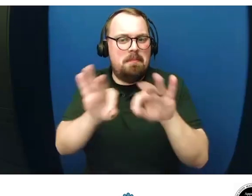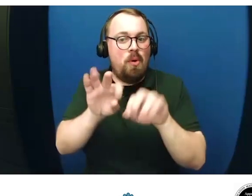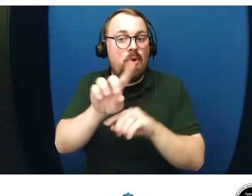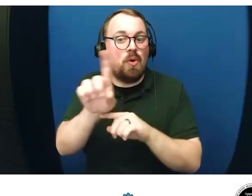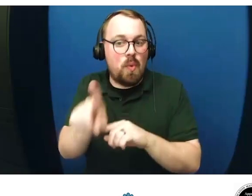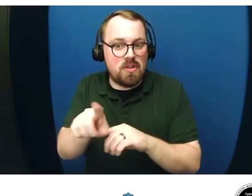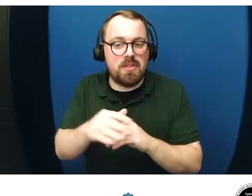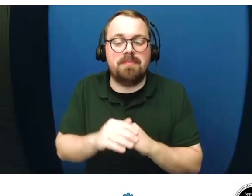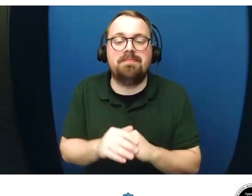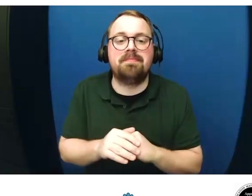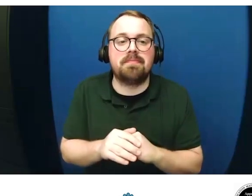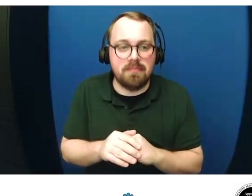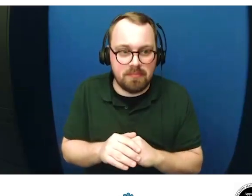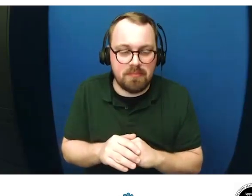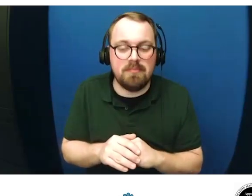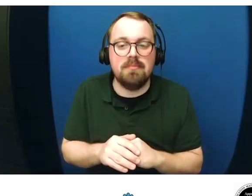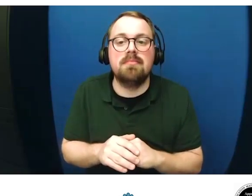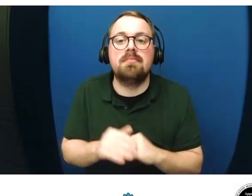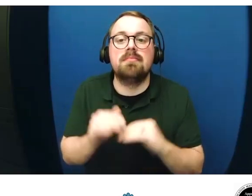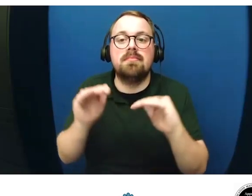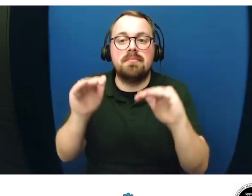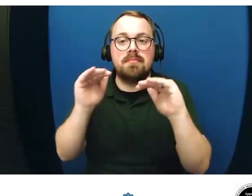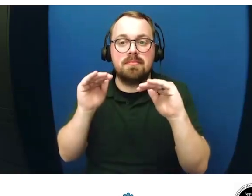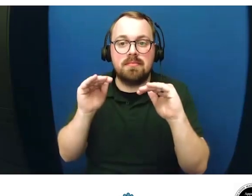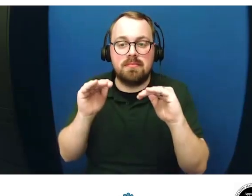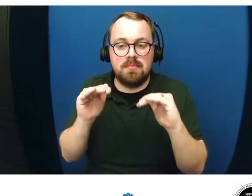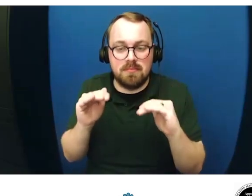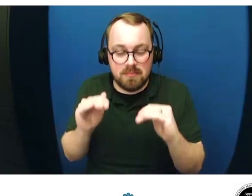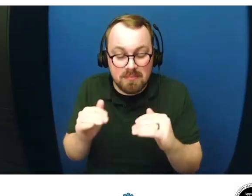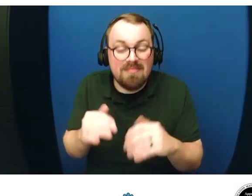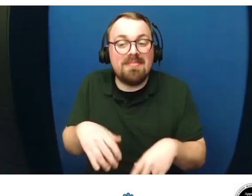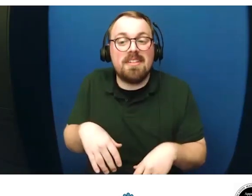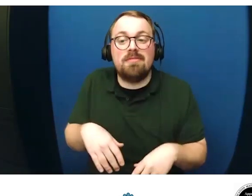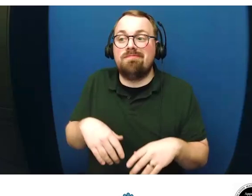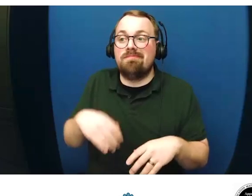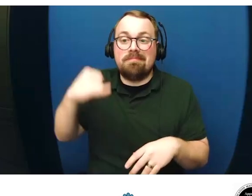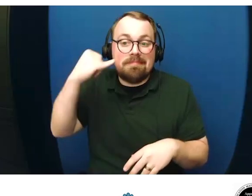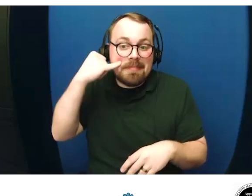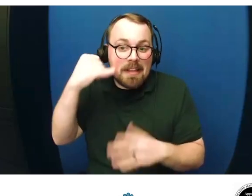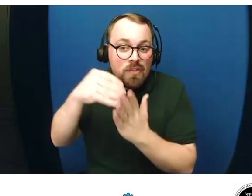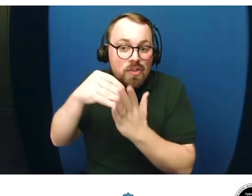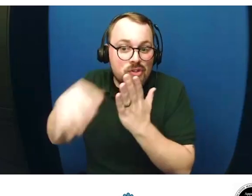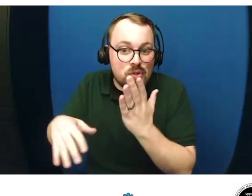Another thing under this first bullet here is just if the student experiences sound